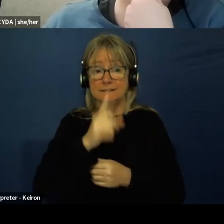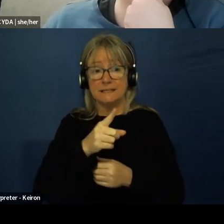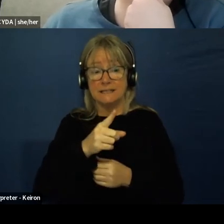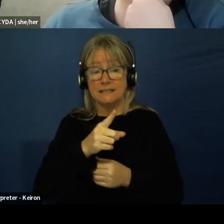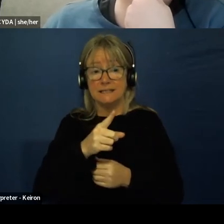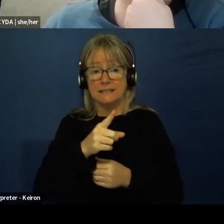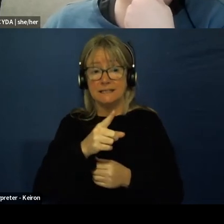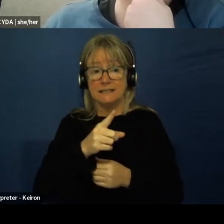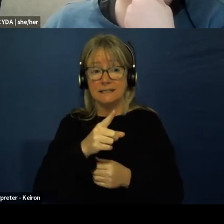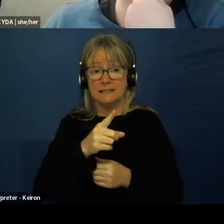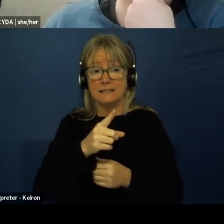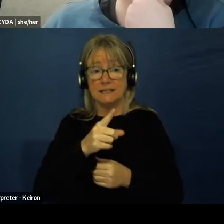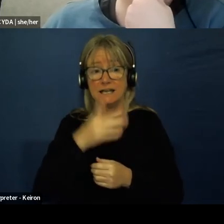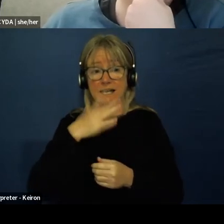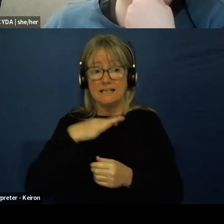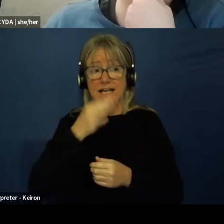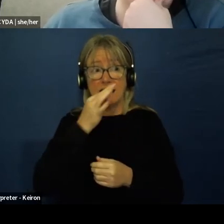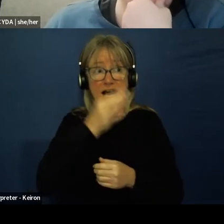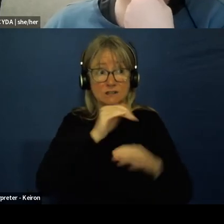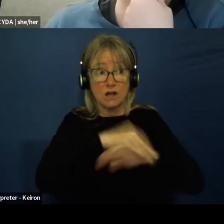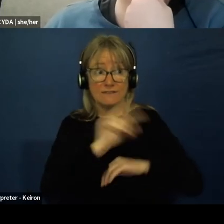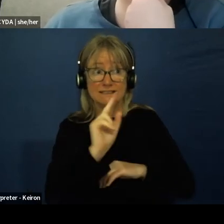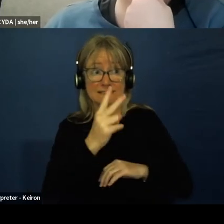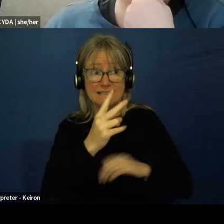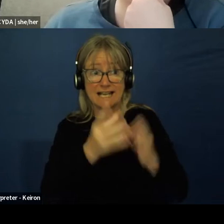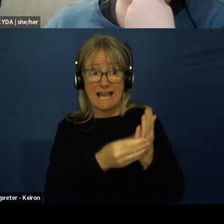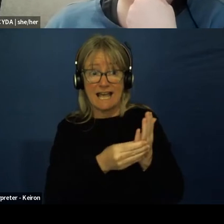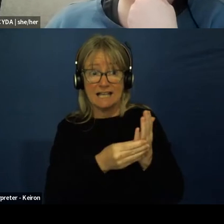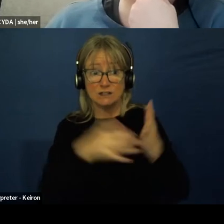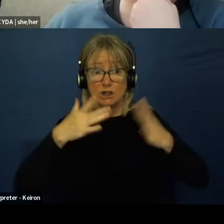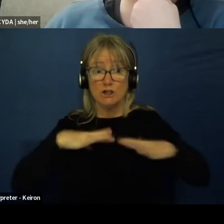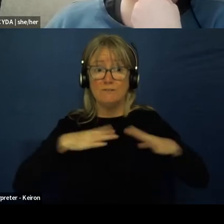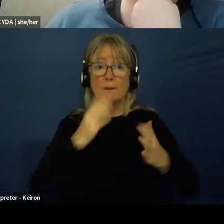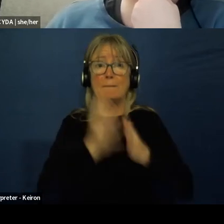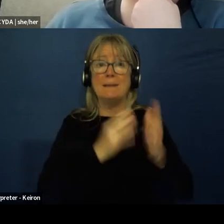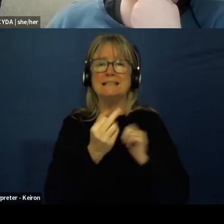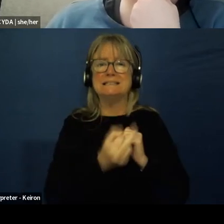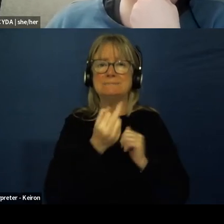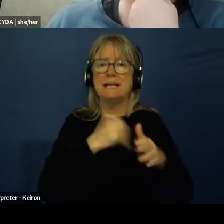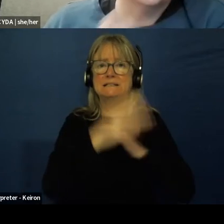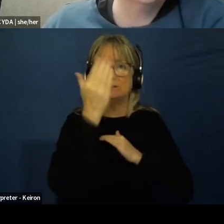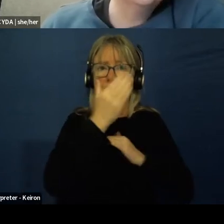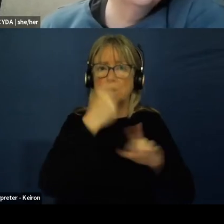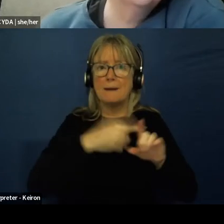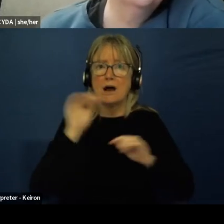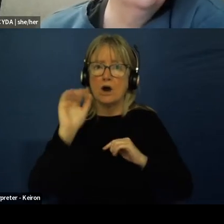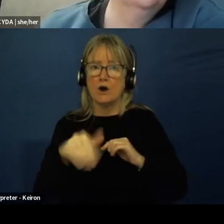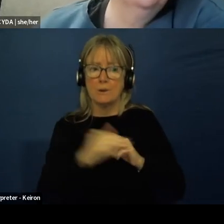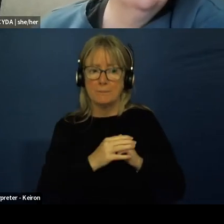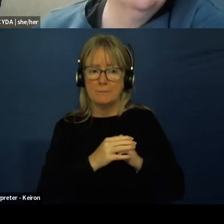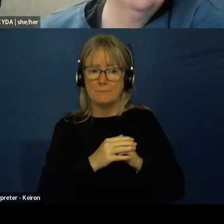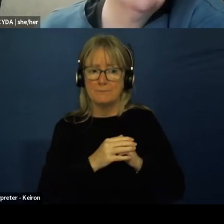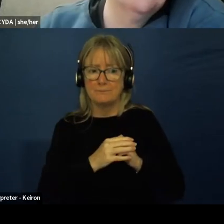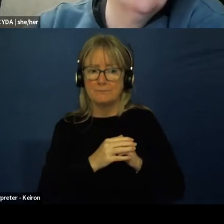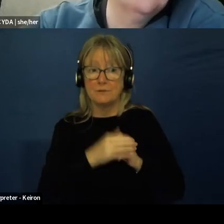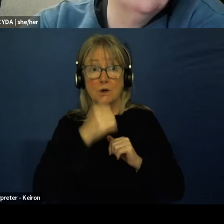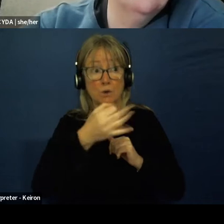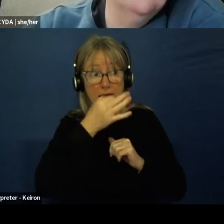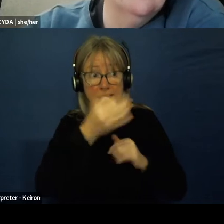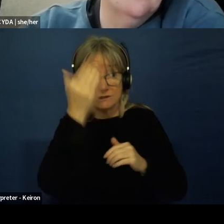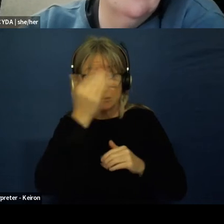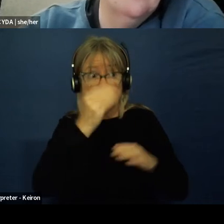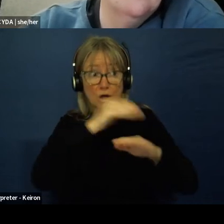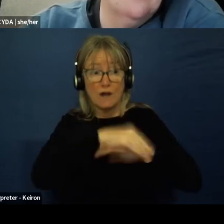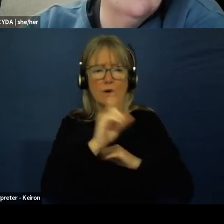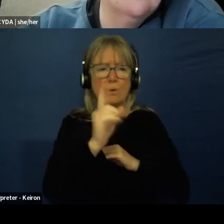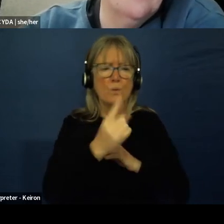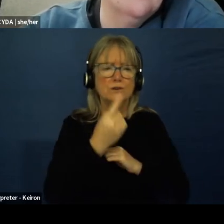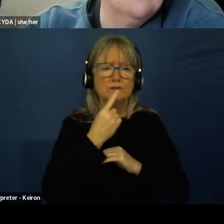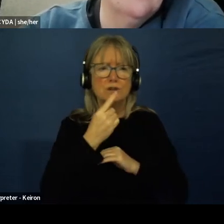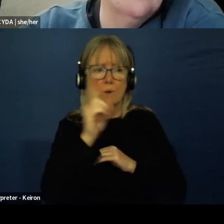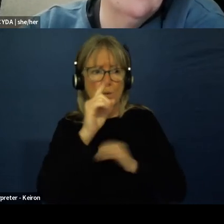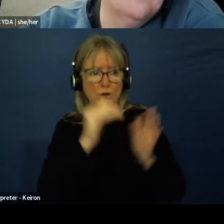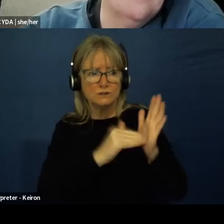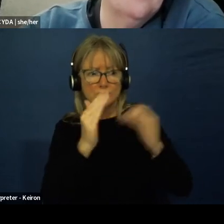Mom said to ask about secondhand uniform so you could have spares at school and at home, bag, it's good to ask the school about that taught and size of bag.